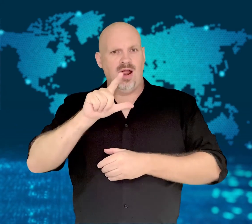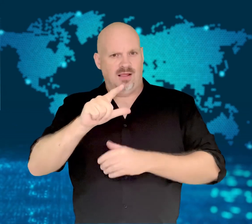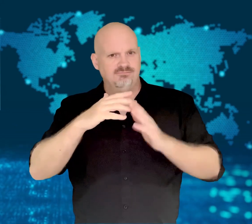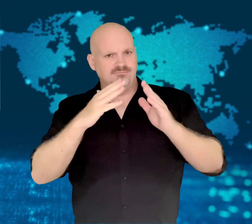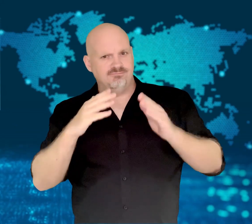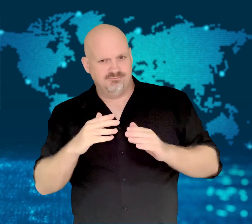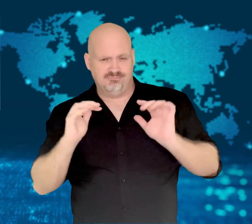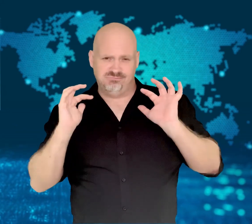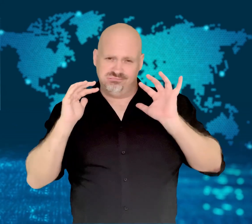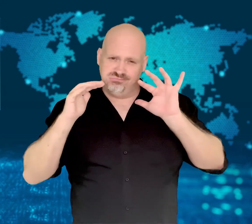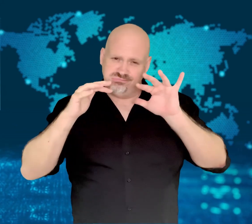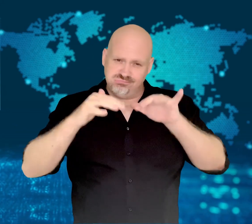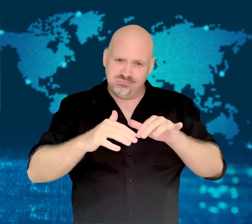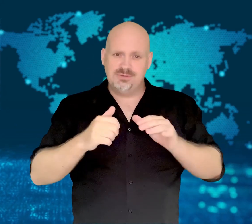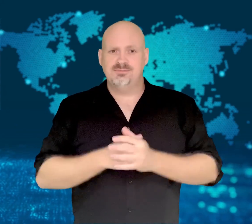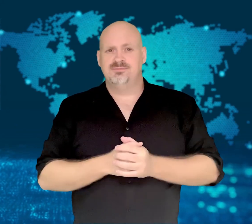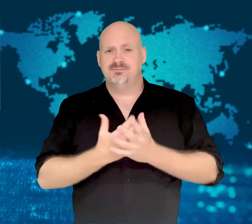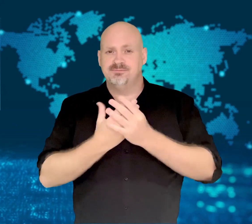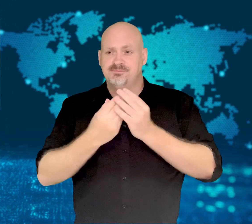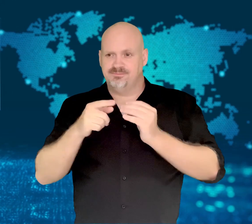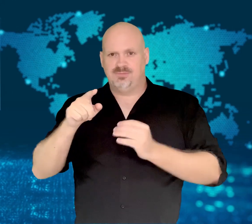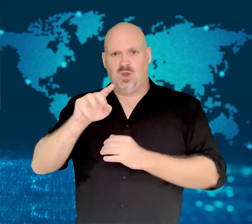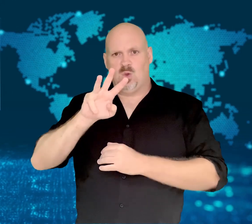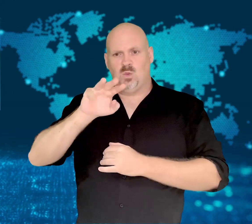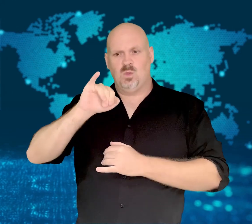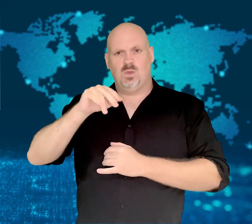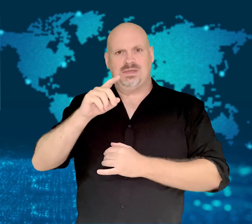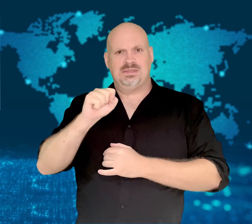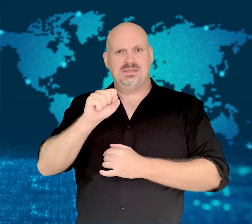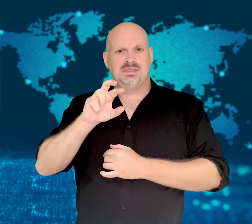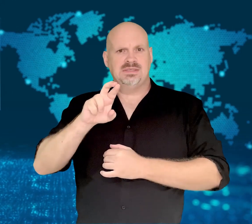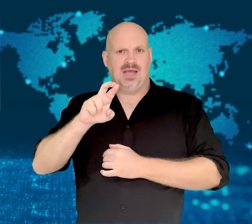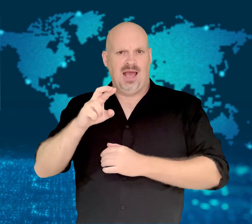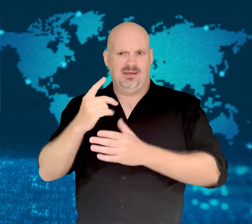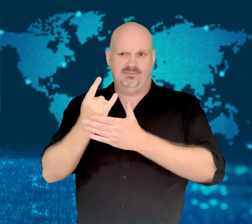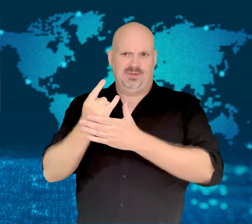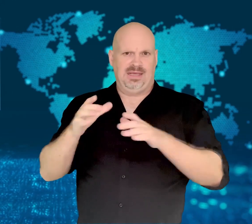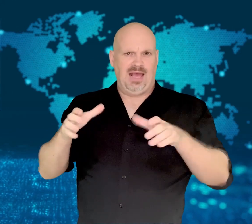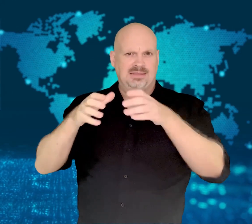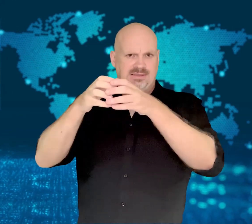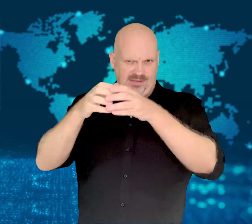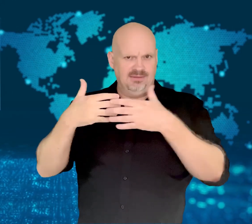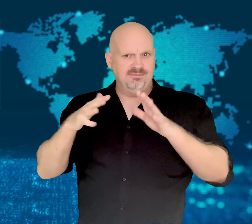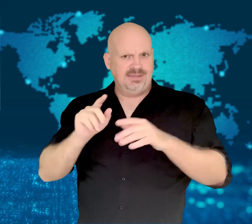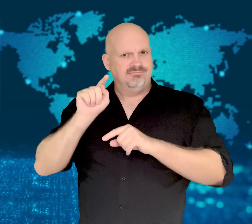Thousands of people placed flowers outside Windsor Castle.